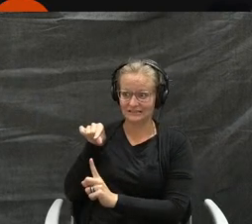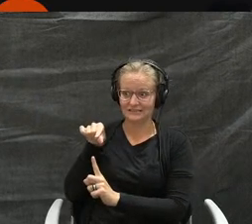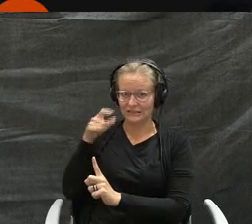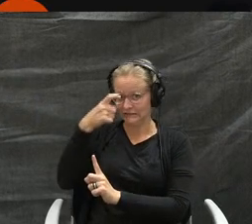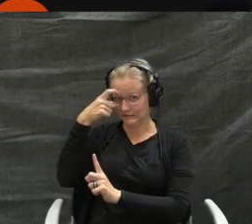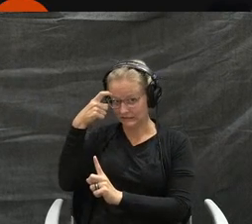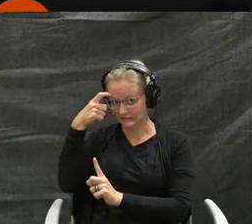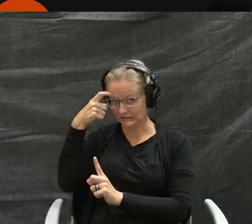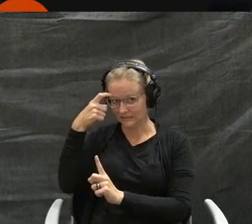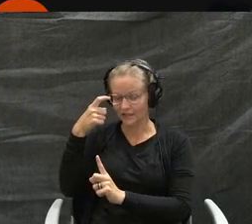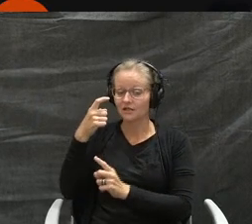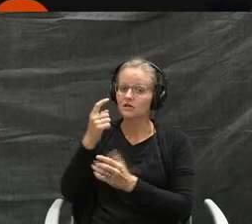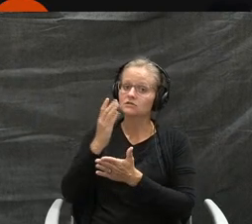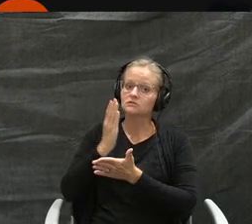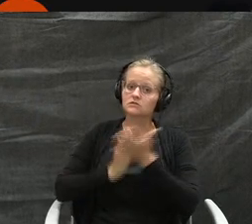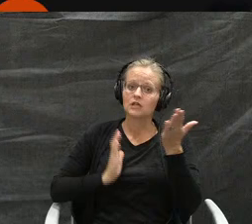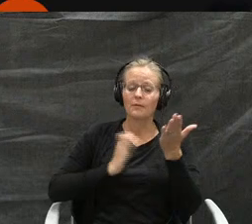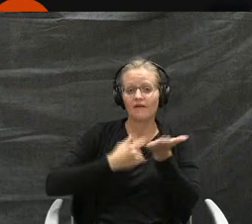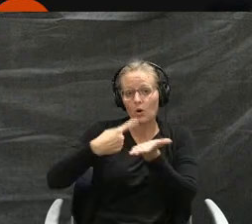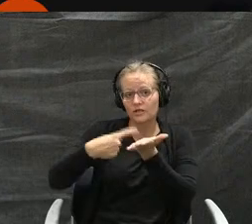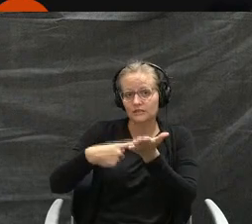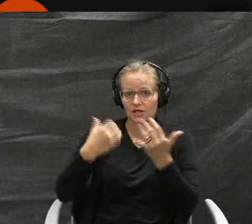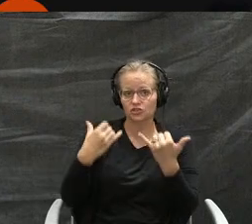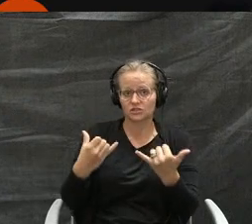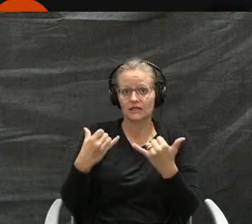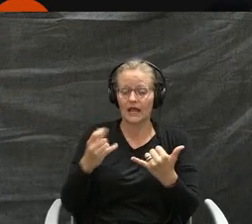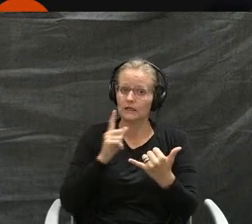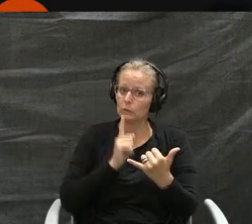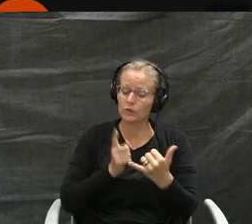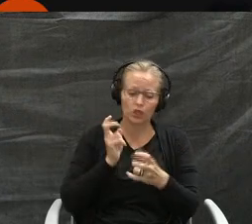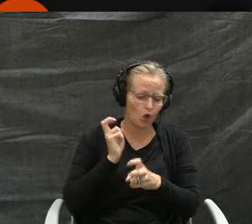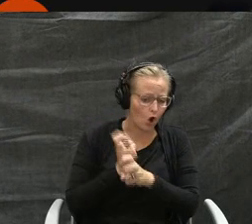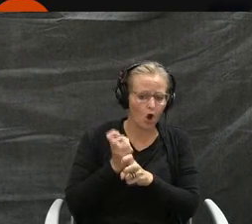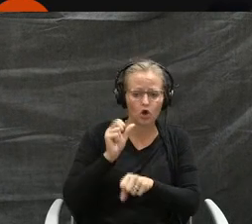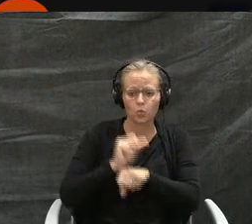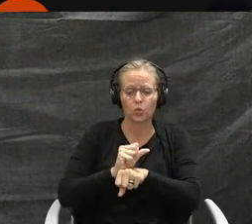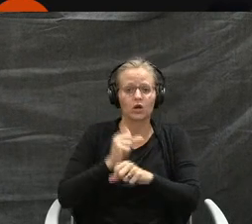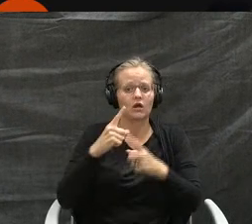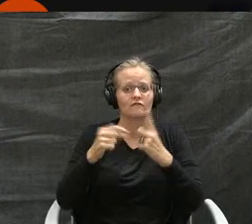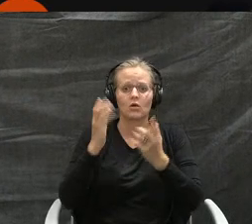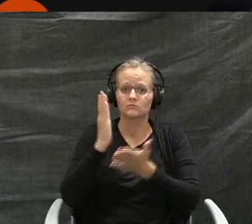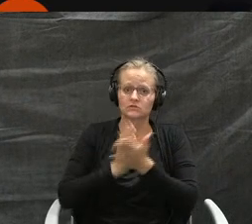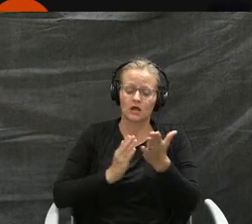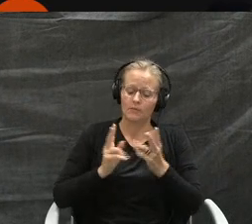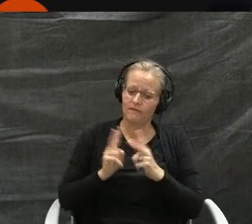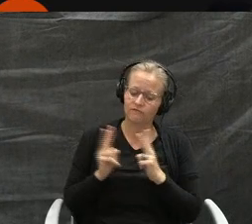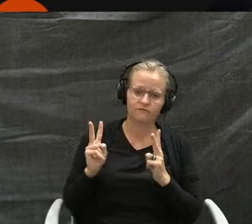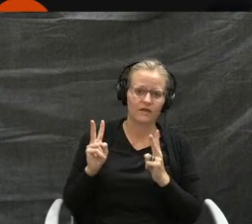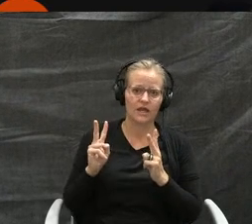you'll hear from us is is really hard work for some dedicated individuals who have invested a great deal of